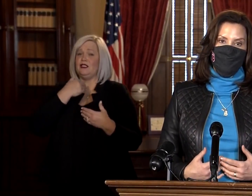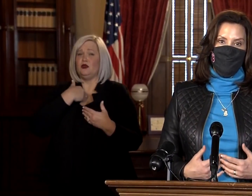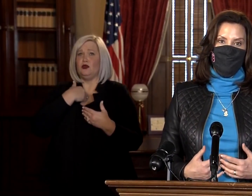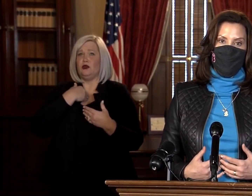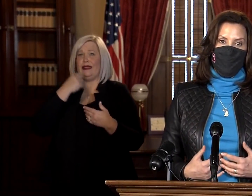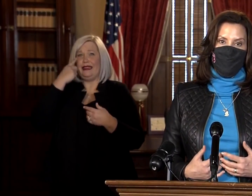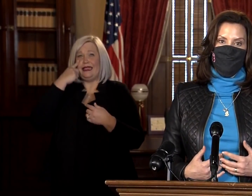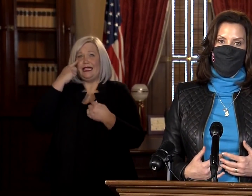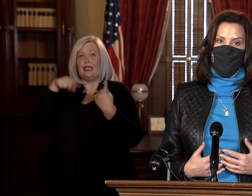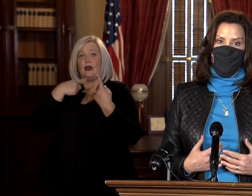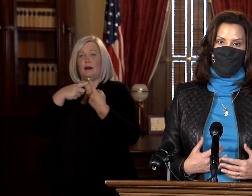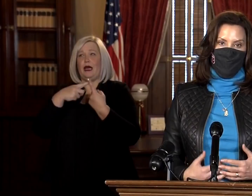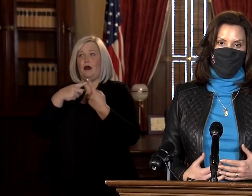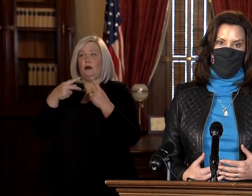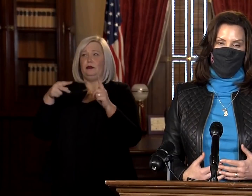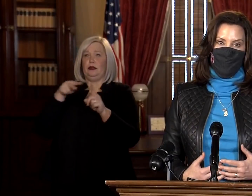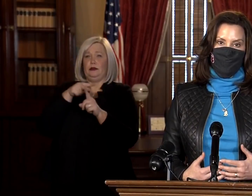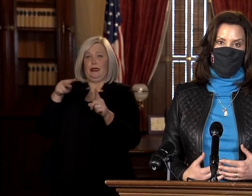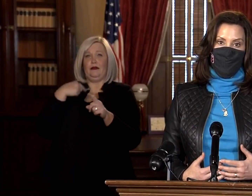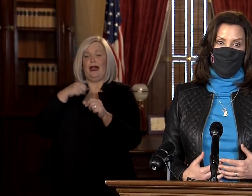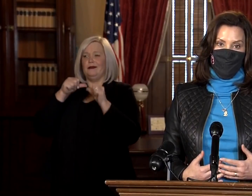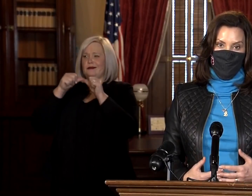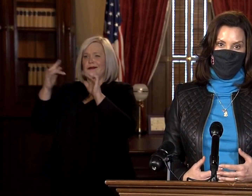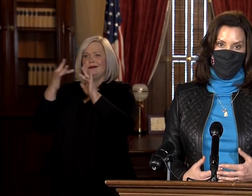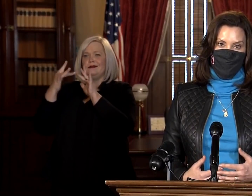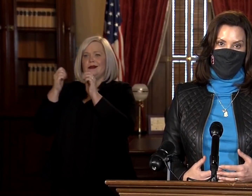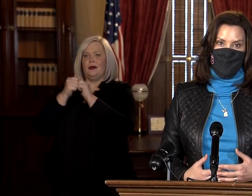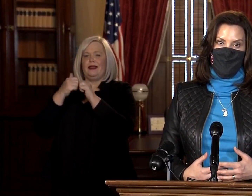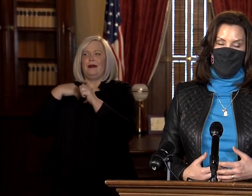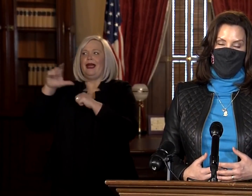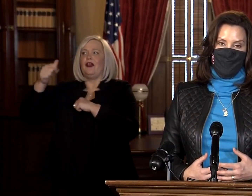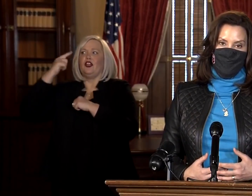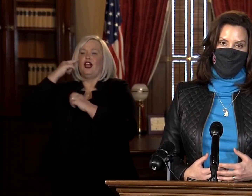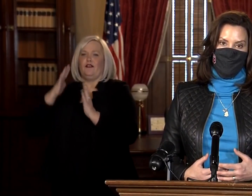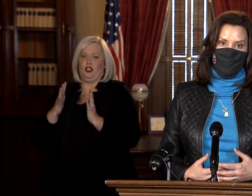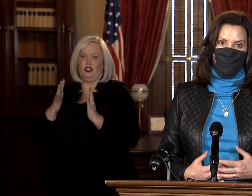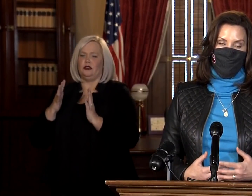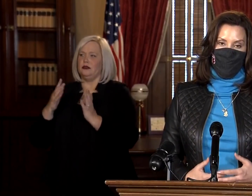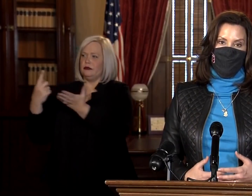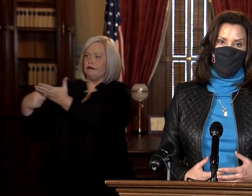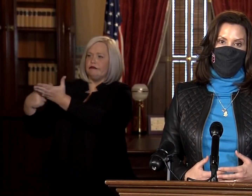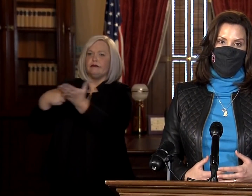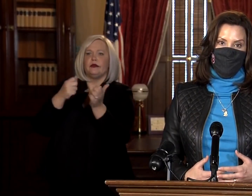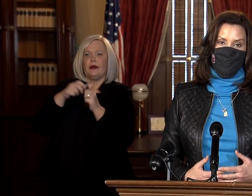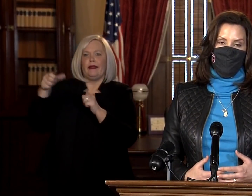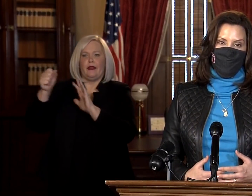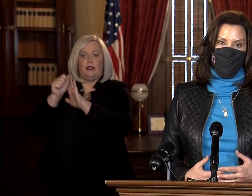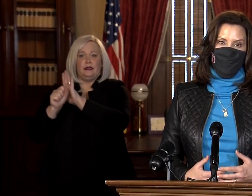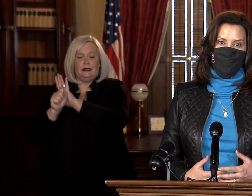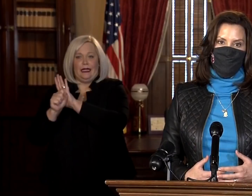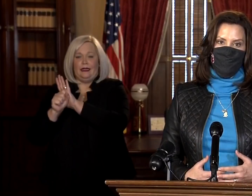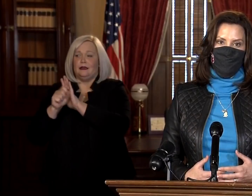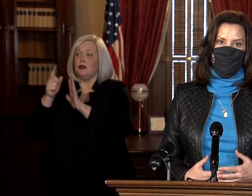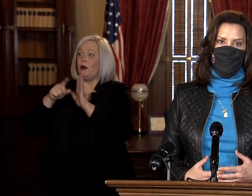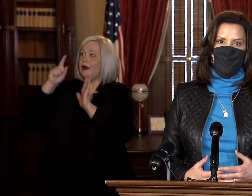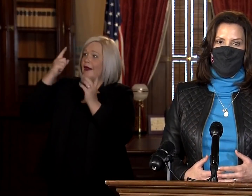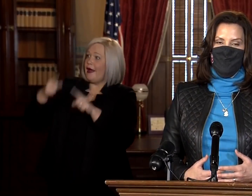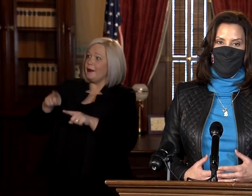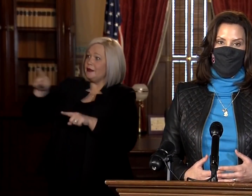I think throughout this crisis, it’s been really helpful for me it’s been really helpful for me to have some perspective by to have some perspective by staying in regular contact with staying in regular contact with my fellow governors, and what we